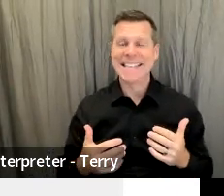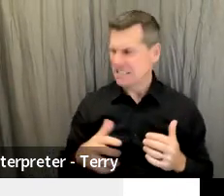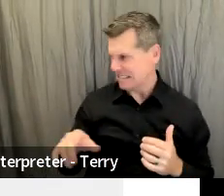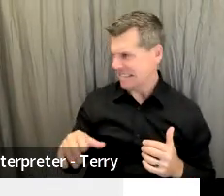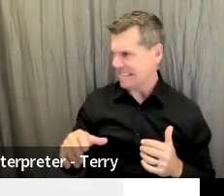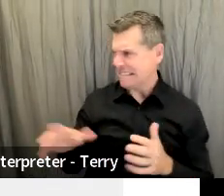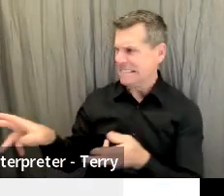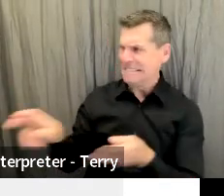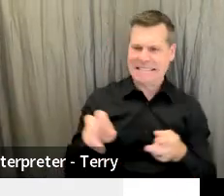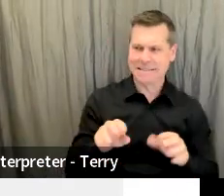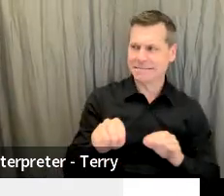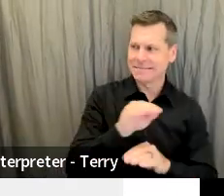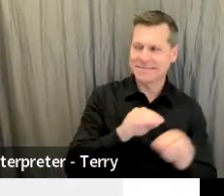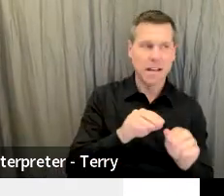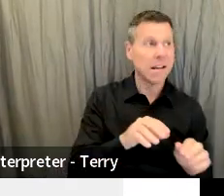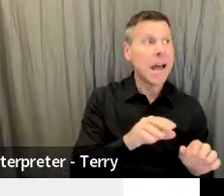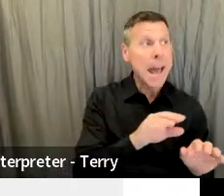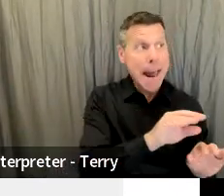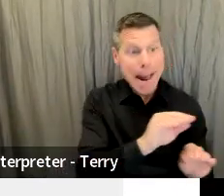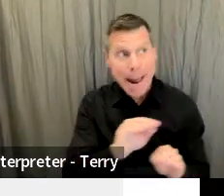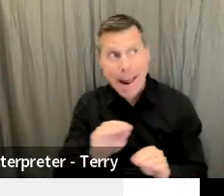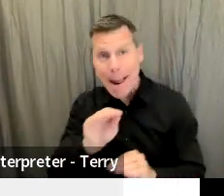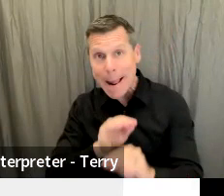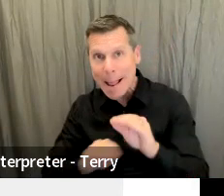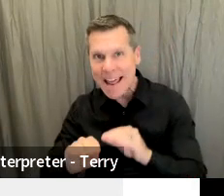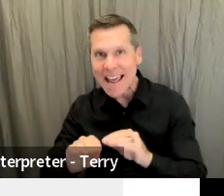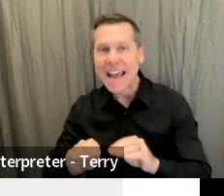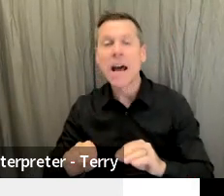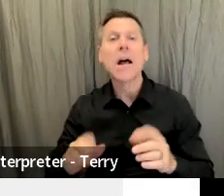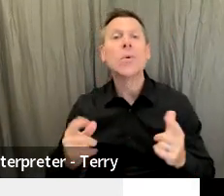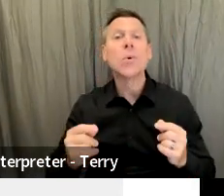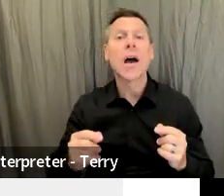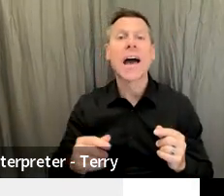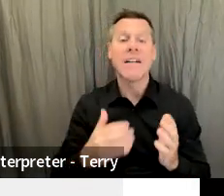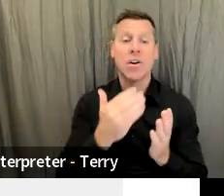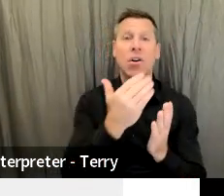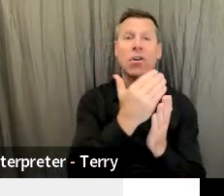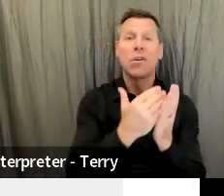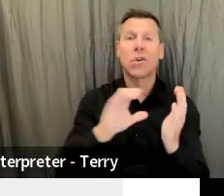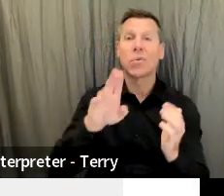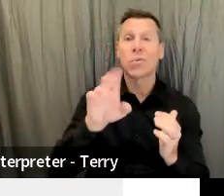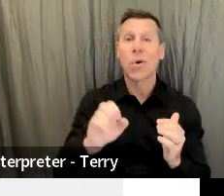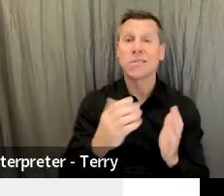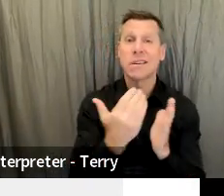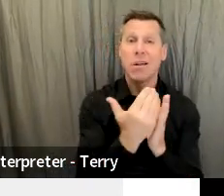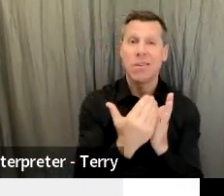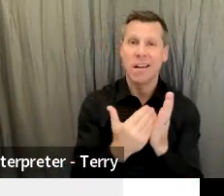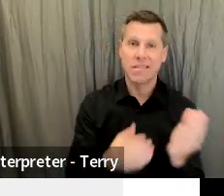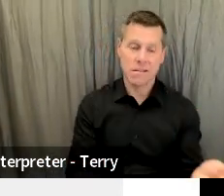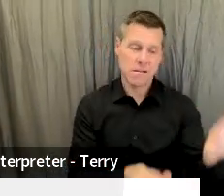And then that's when I pulled out the course outline of record. And let me back up just a second because I'm the one here